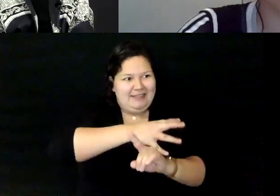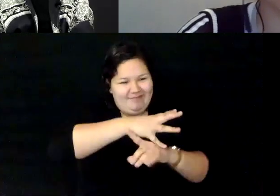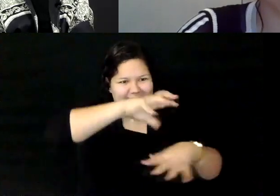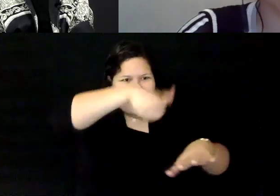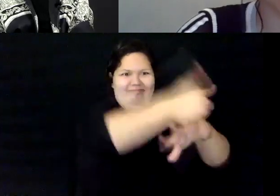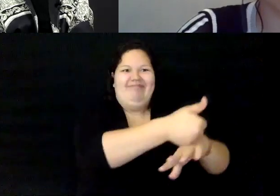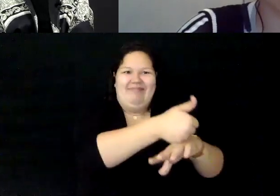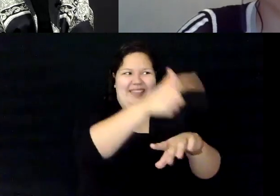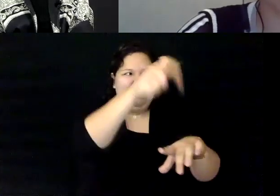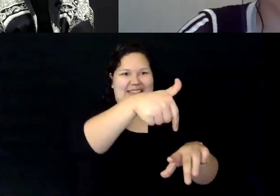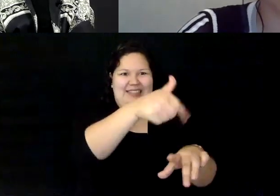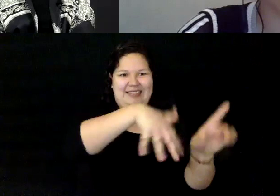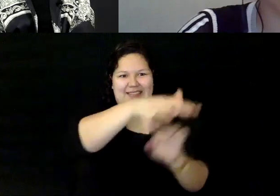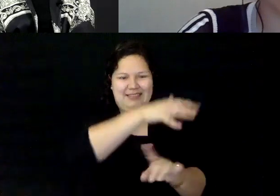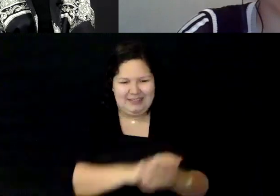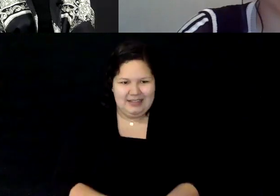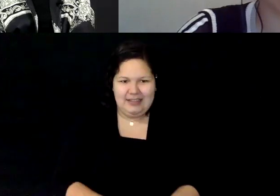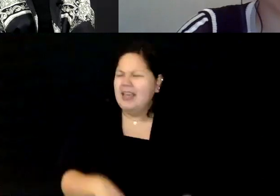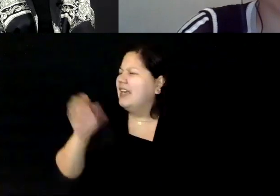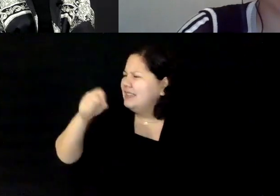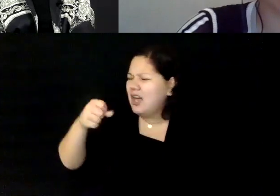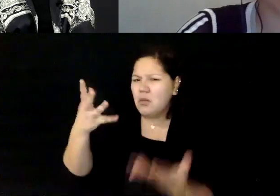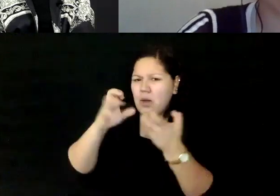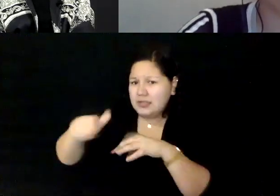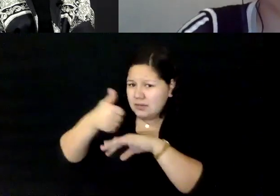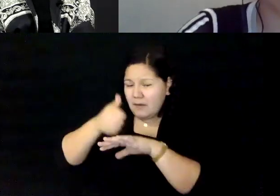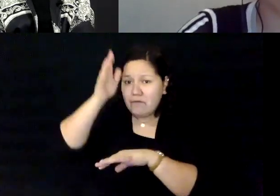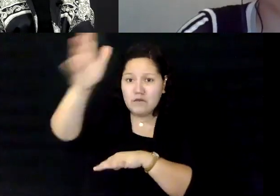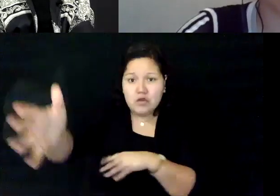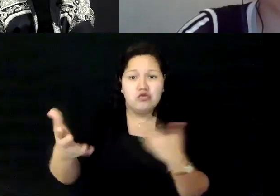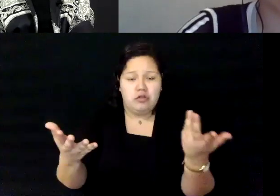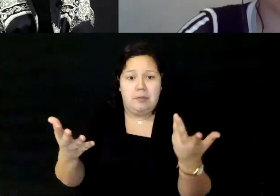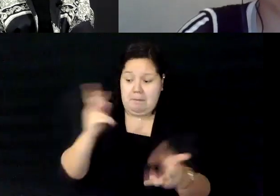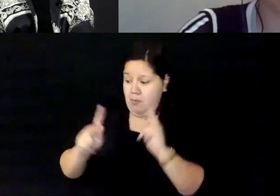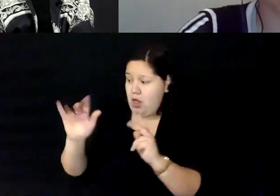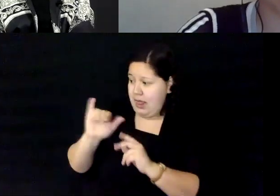Yeah, we want to be able to create a future where people like us can like happily, like thrive in,